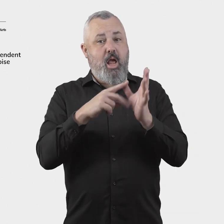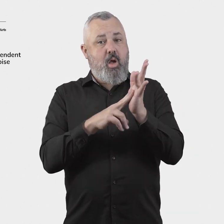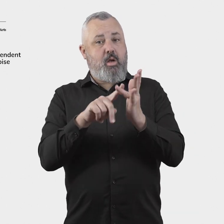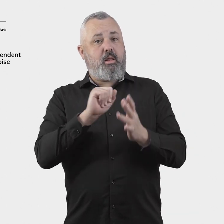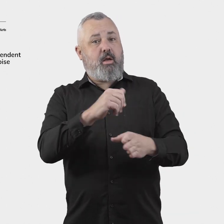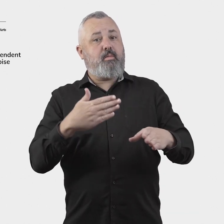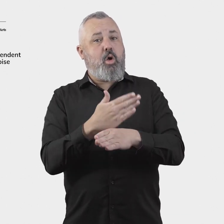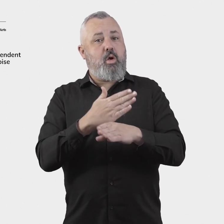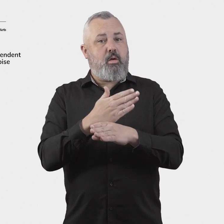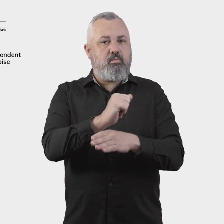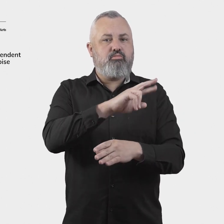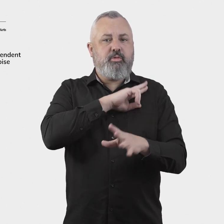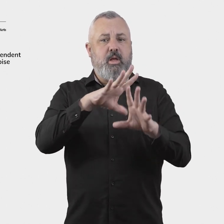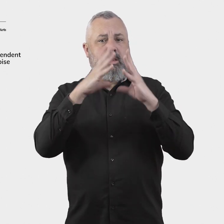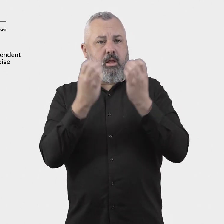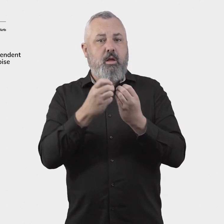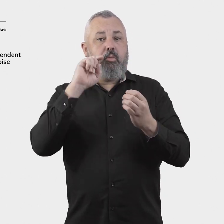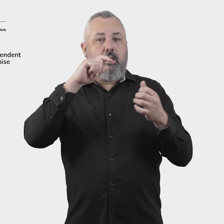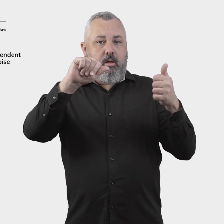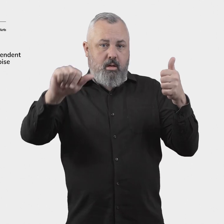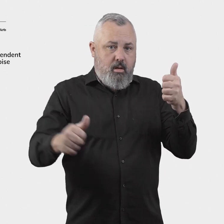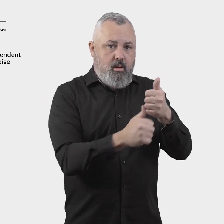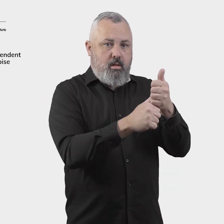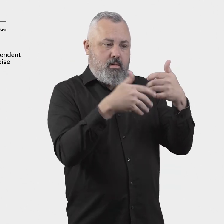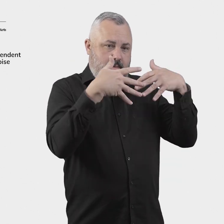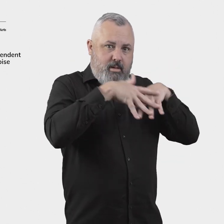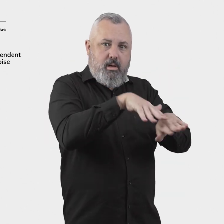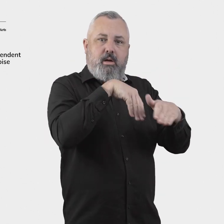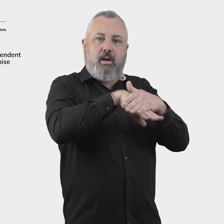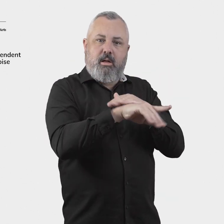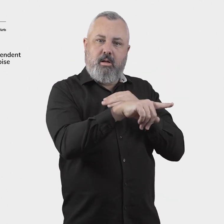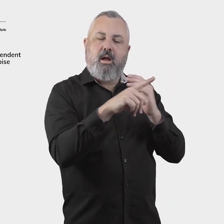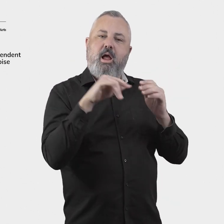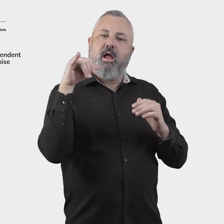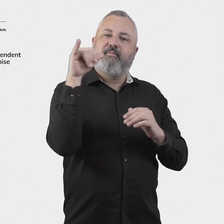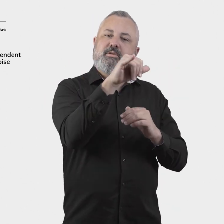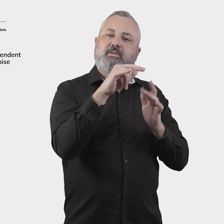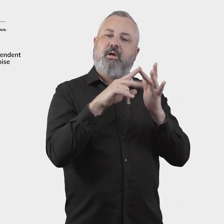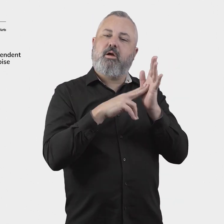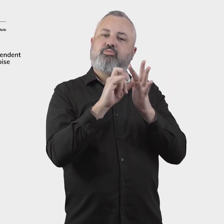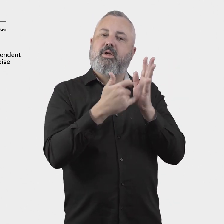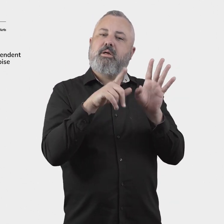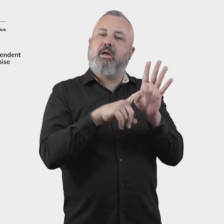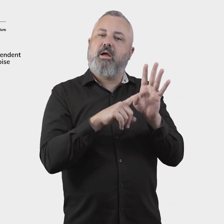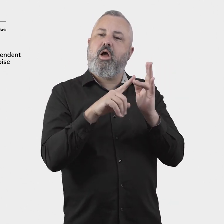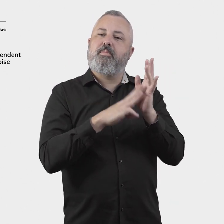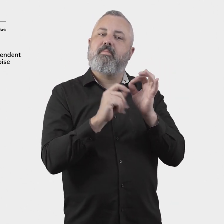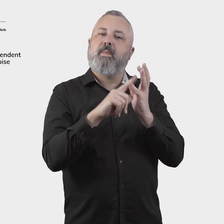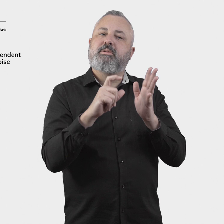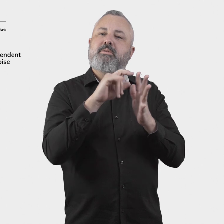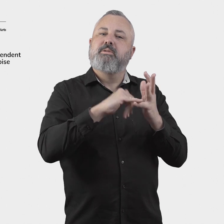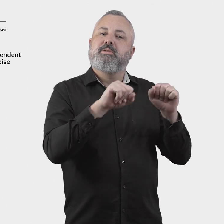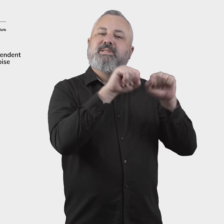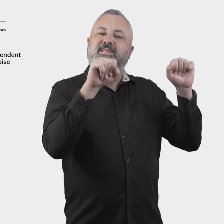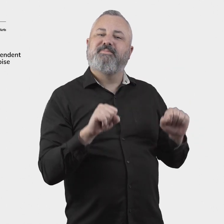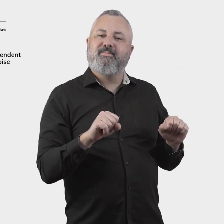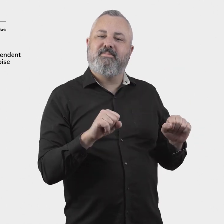The government has decided to transfer the functions of the ANO to the Aviation Industry Ombuds Scheme at